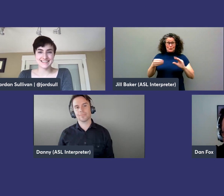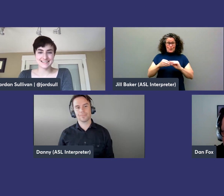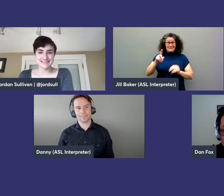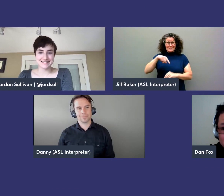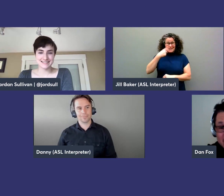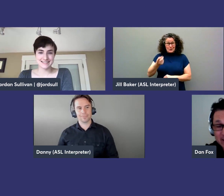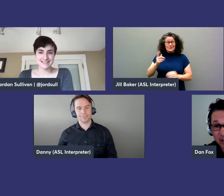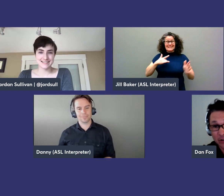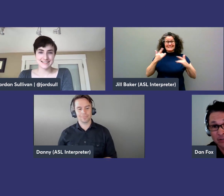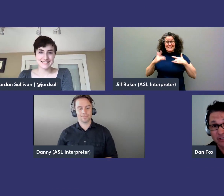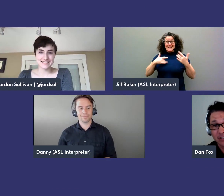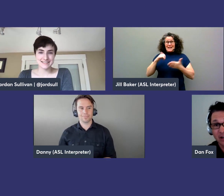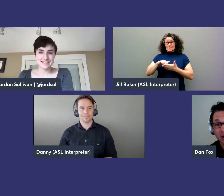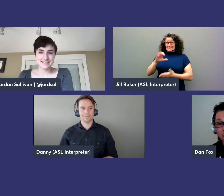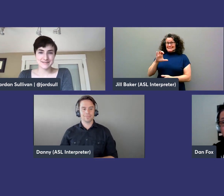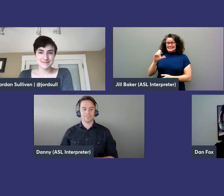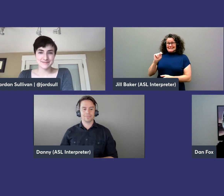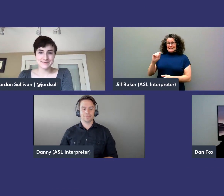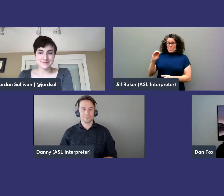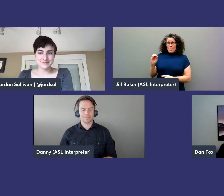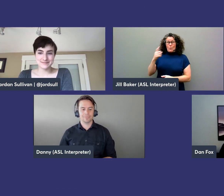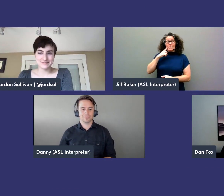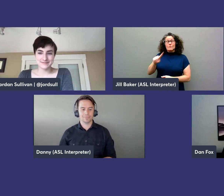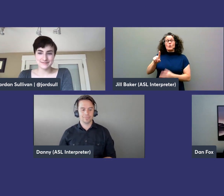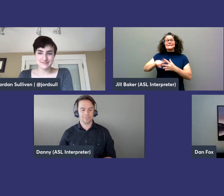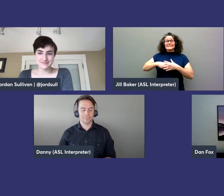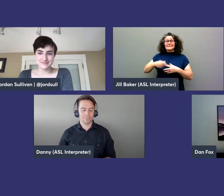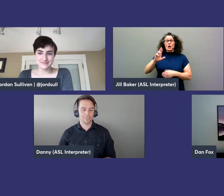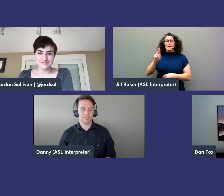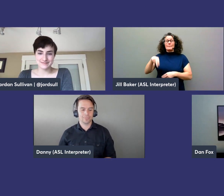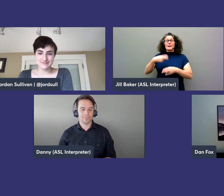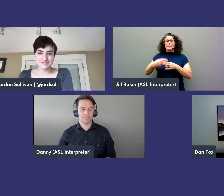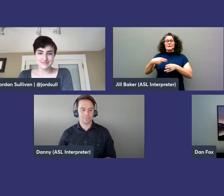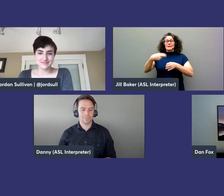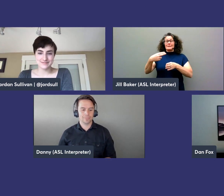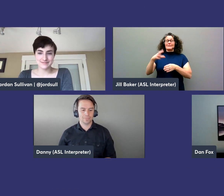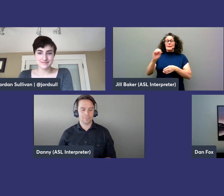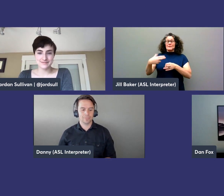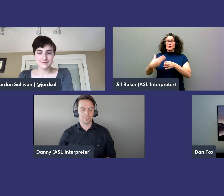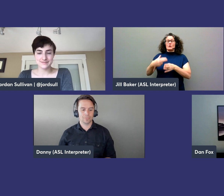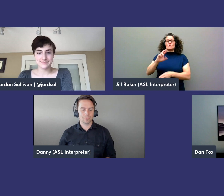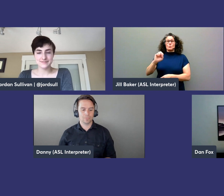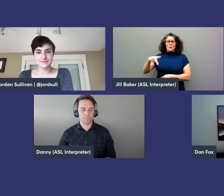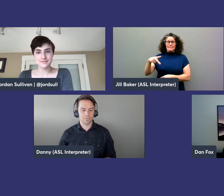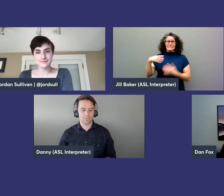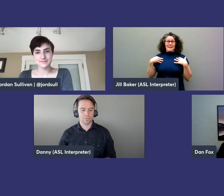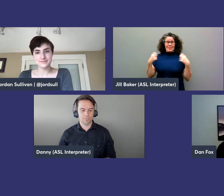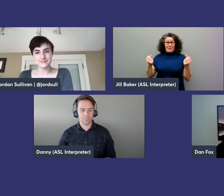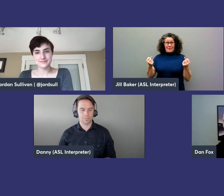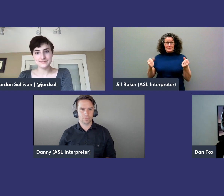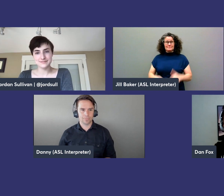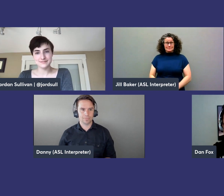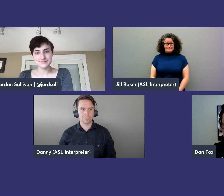I was the CTO of a startup called Rep Health. And we were building a system to track assets